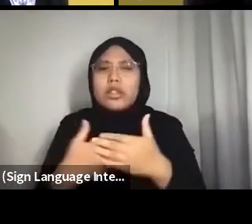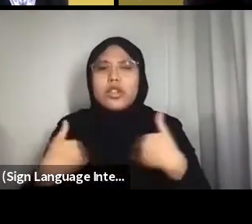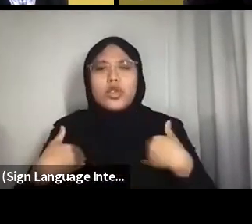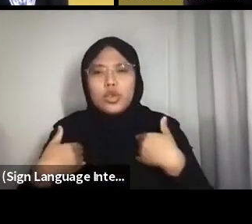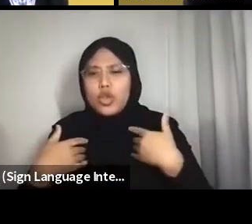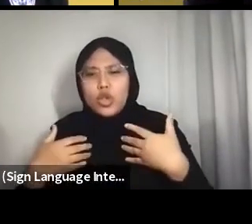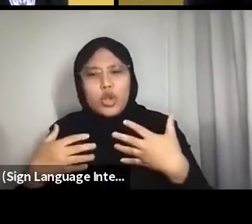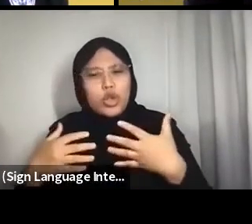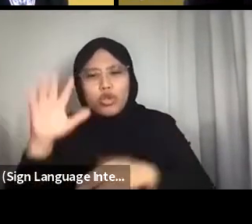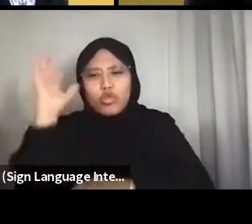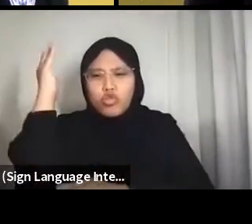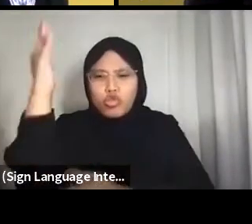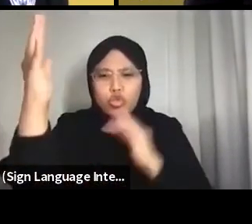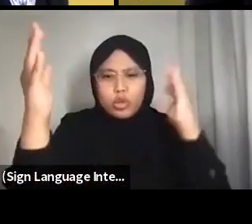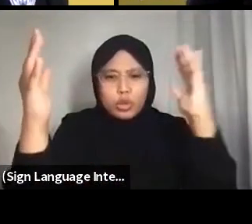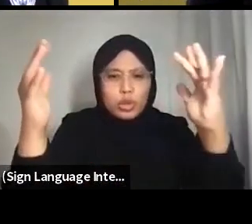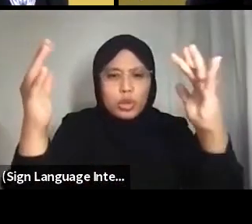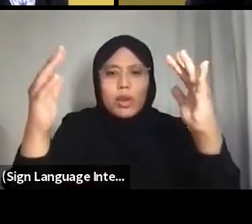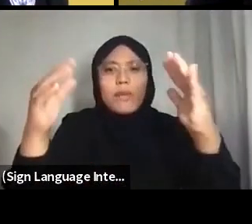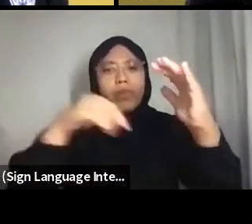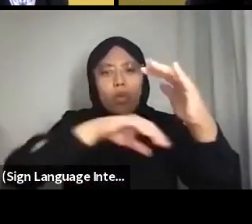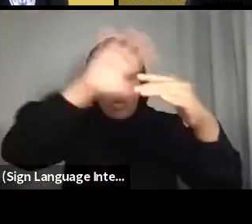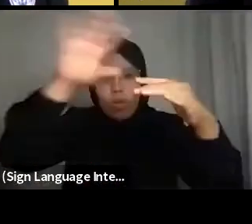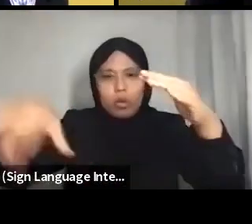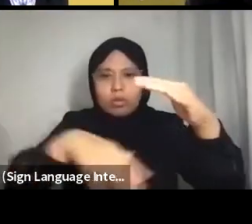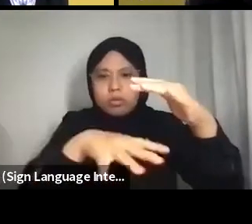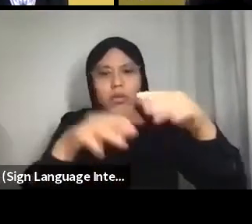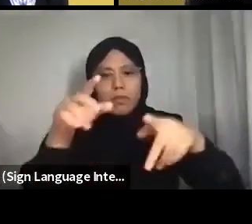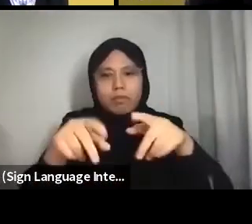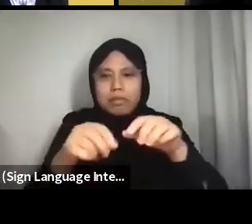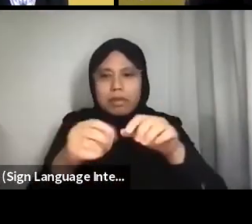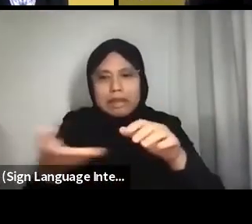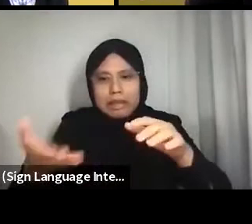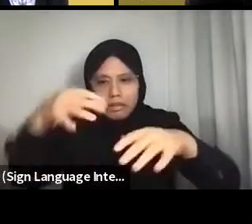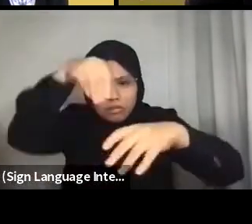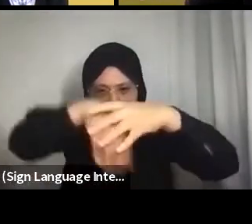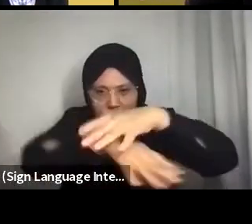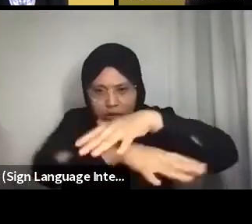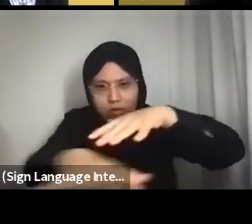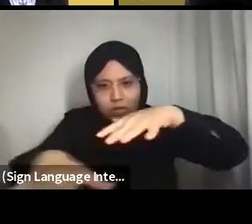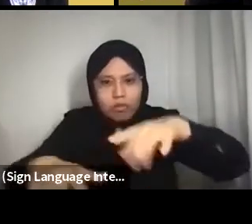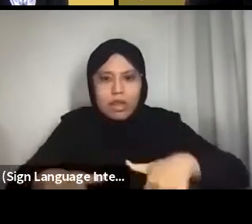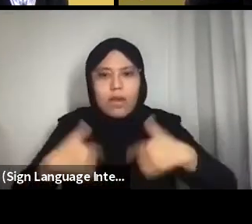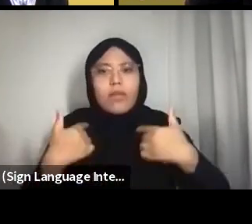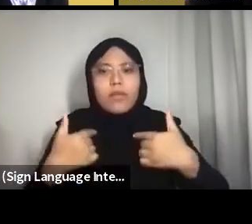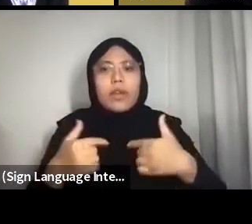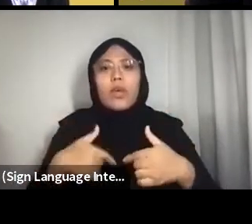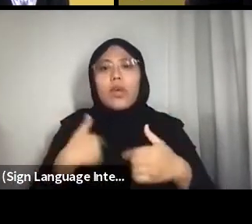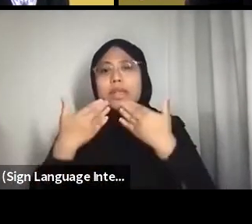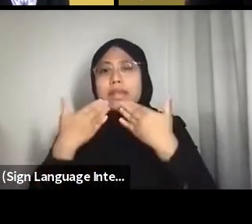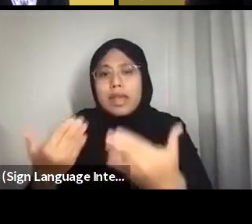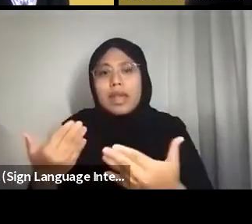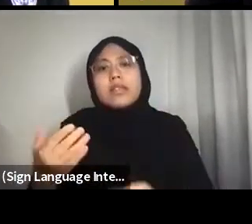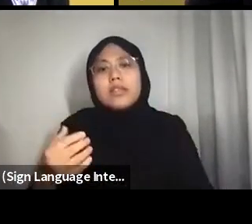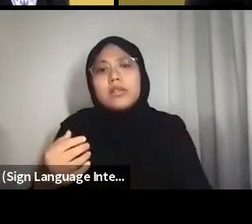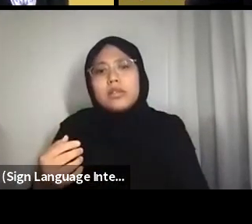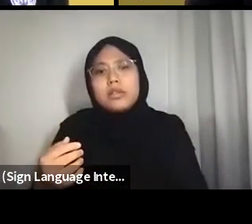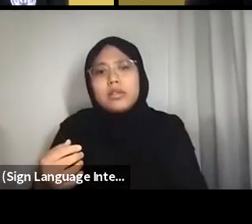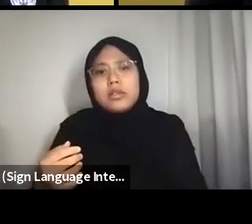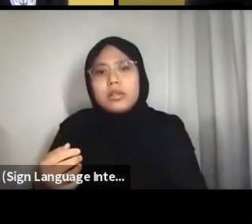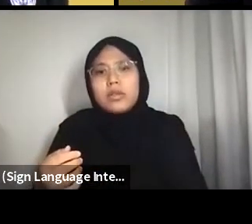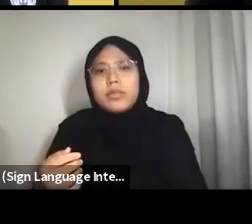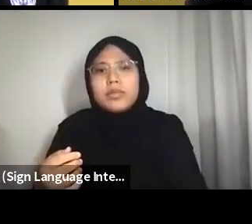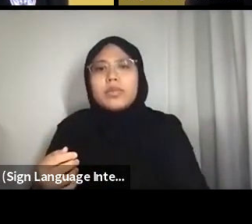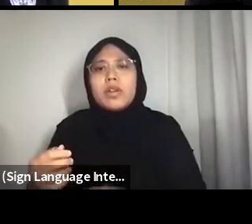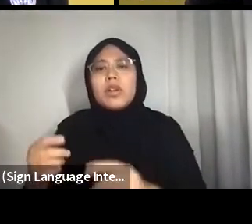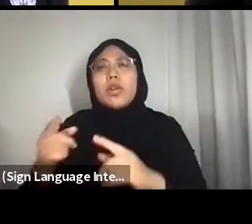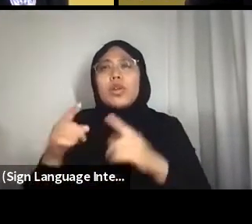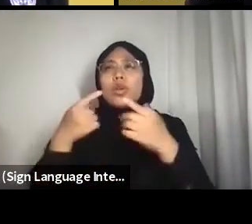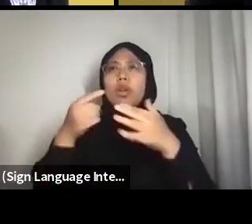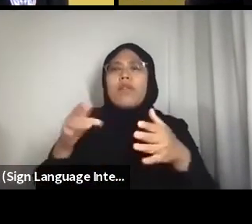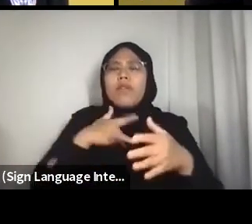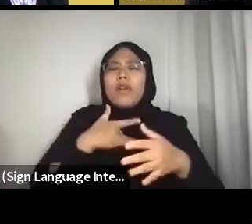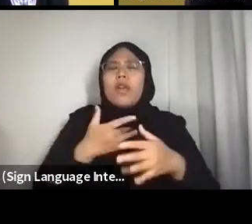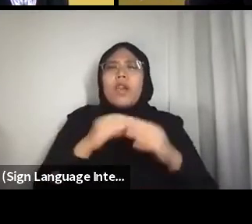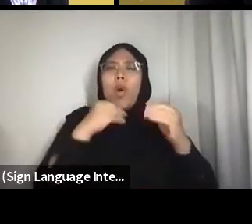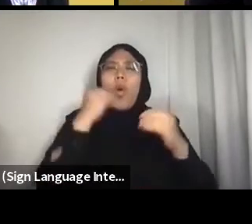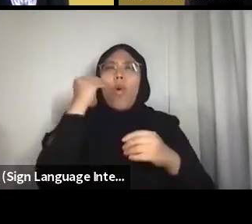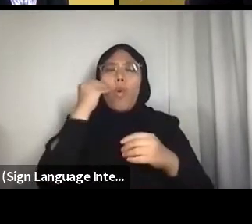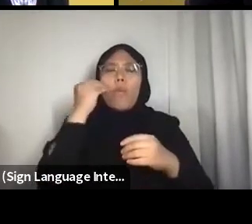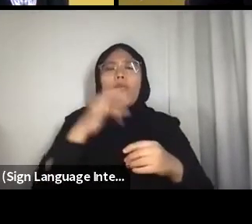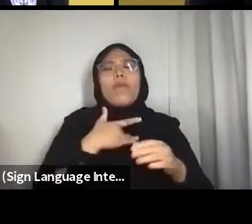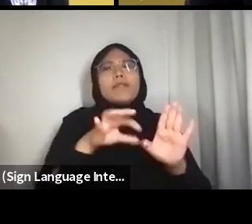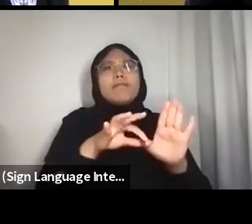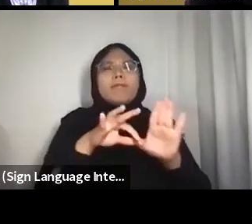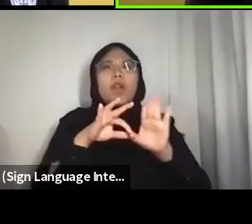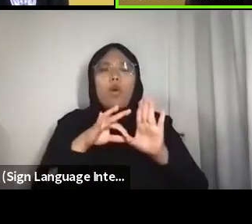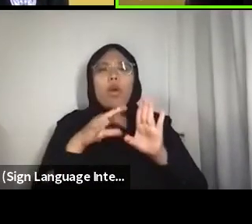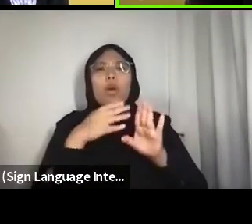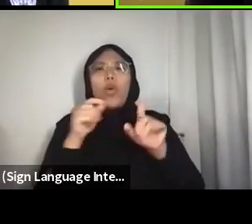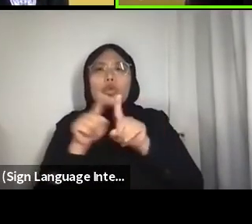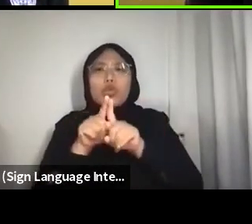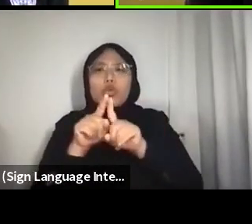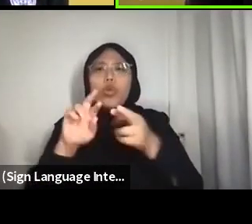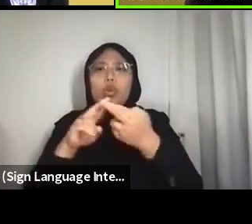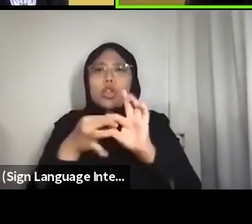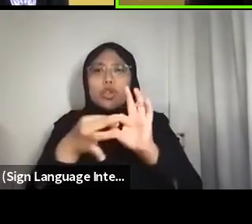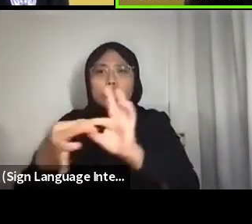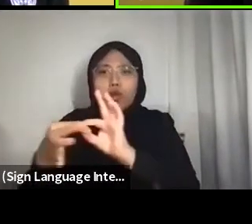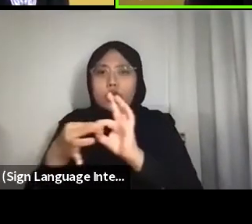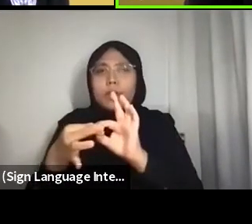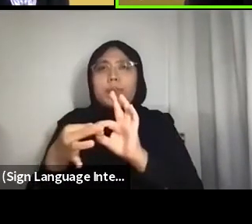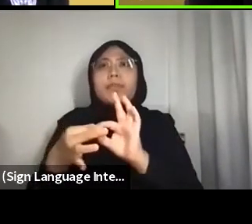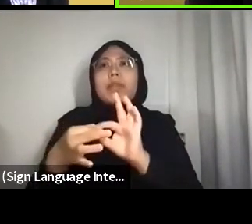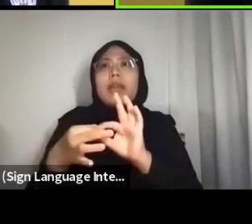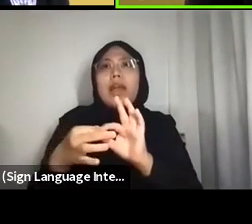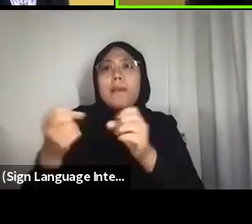We give thanks too, to the lands of our imaginations and travels, to expanded notions of home and belonging, and to kinships and entanglements with places that continue to nurture us from afar.